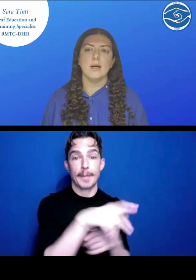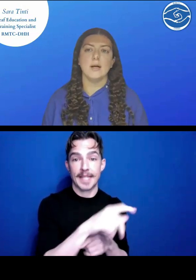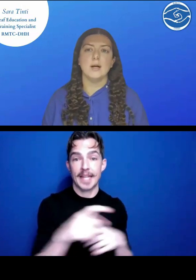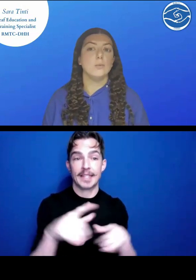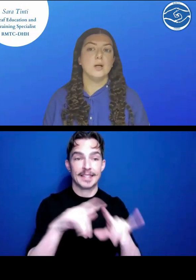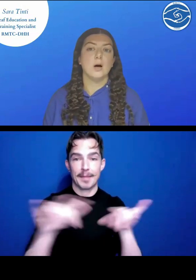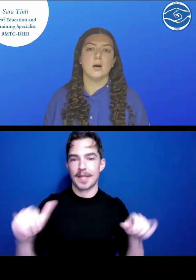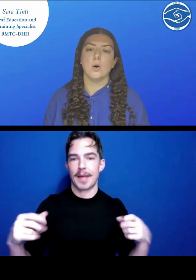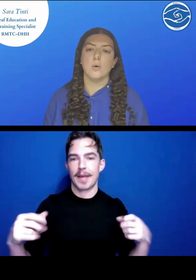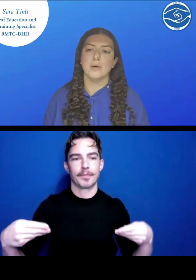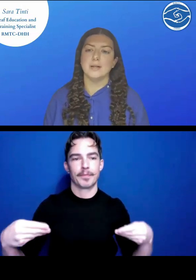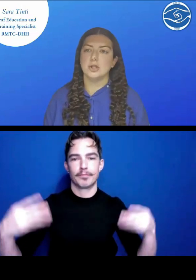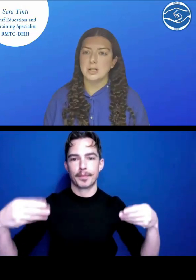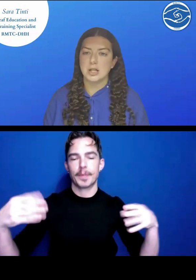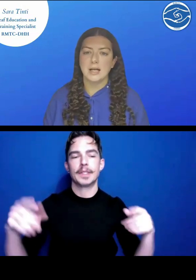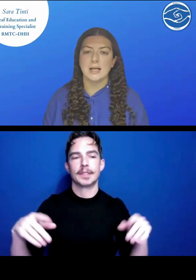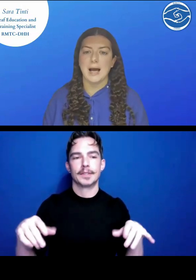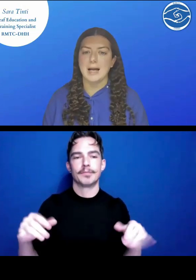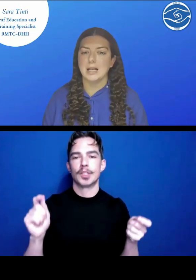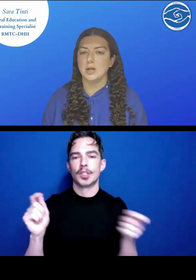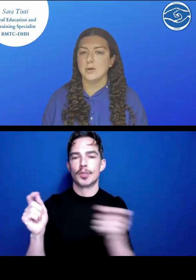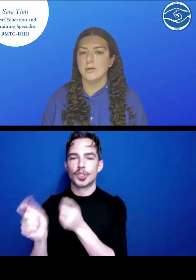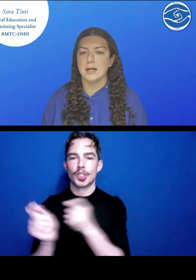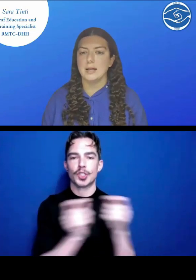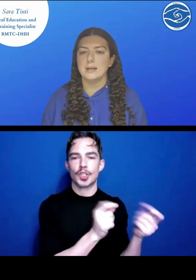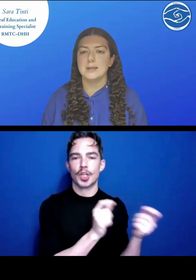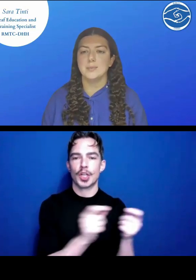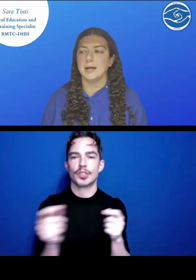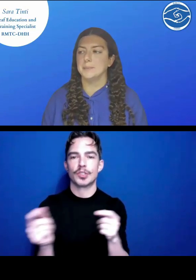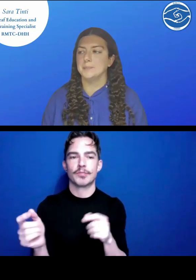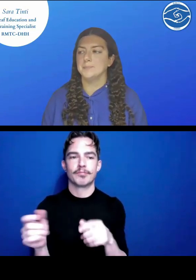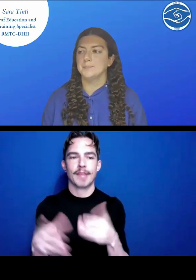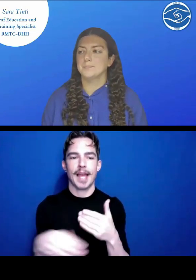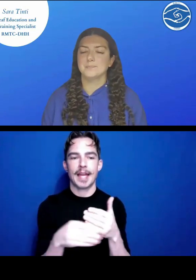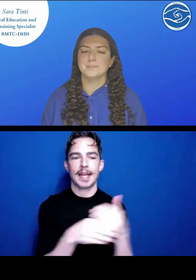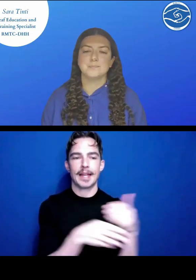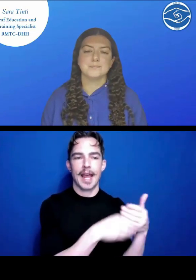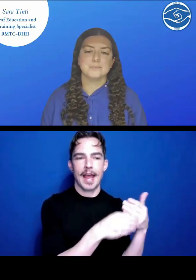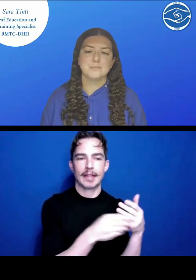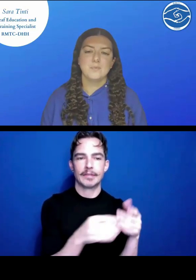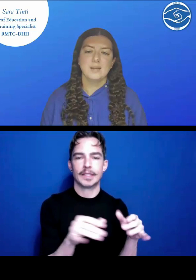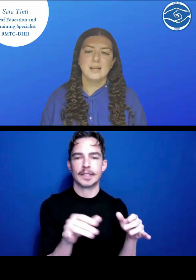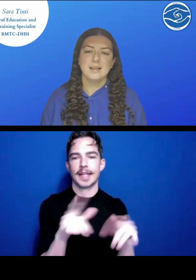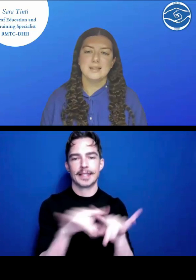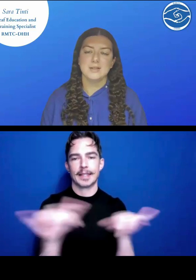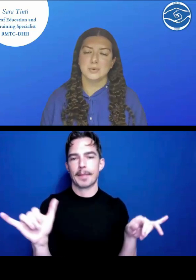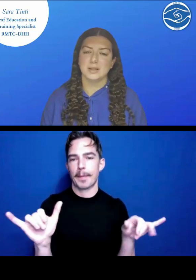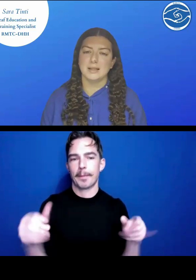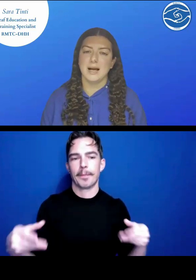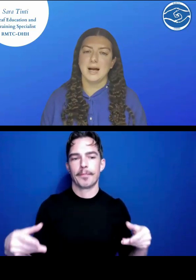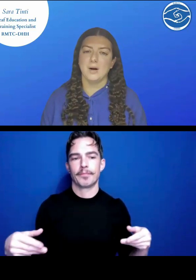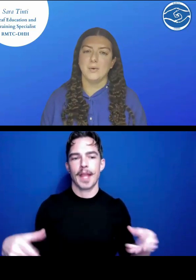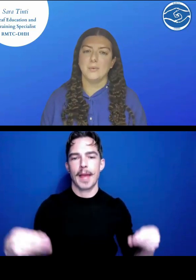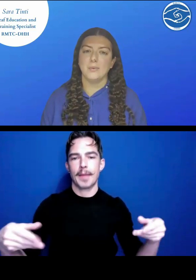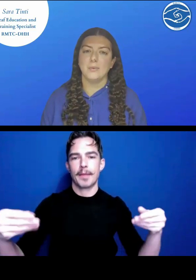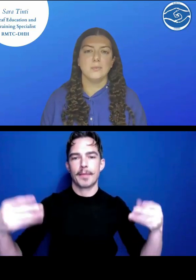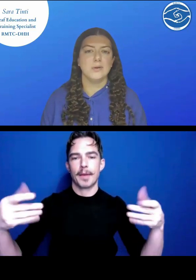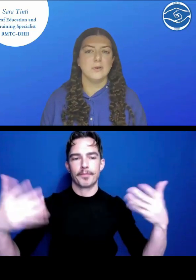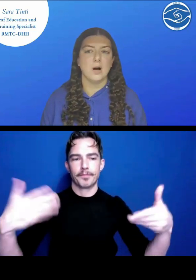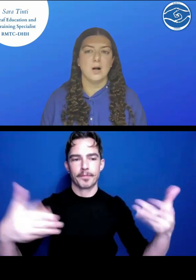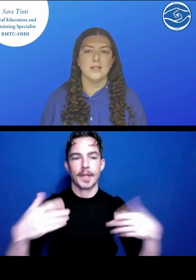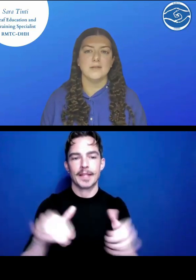know that we are always changing it and adding new things, but this is really how we've got all of